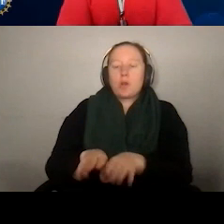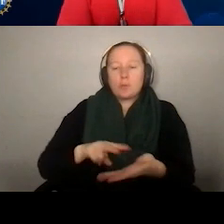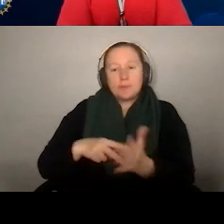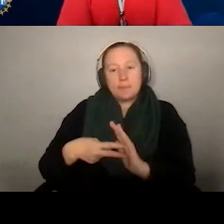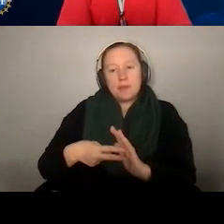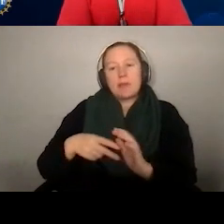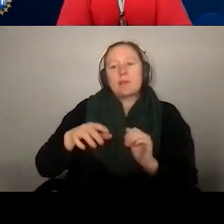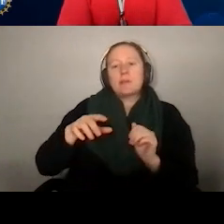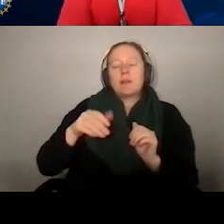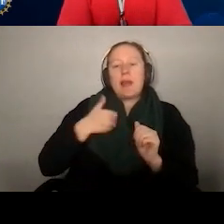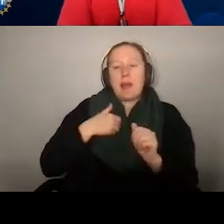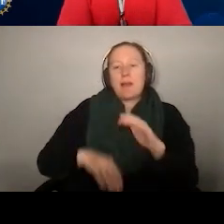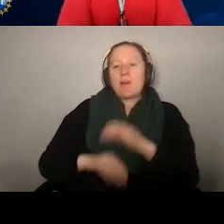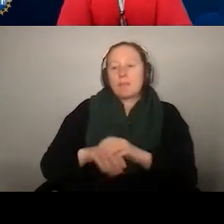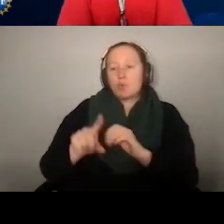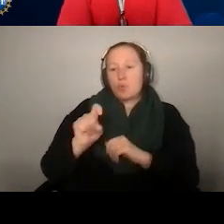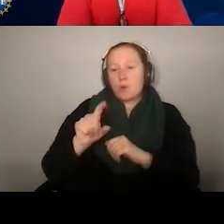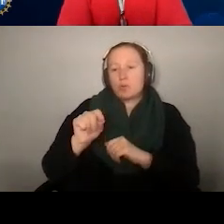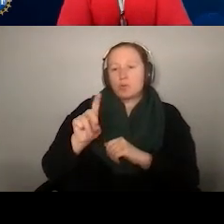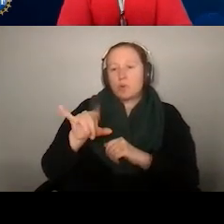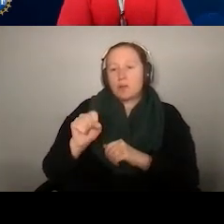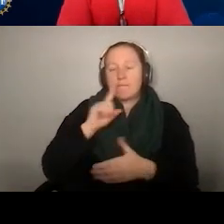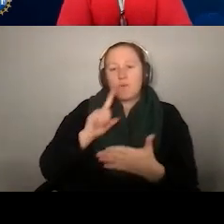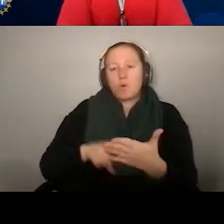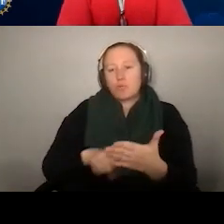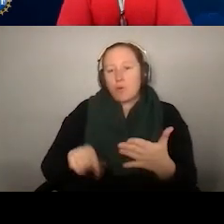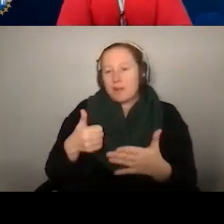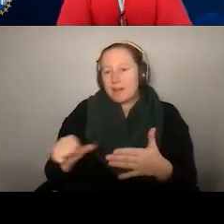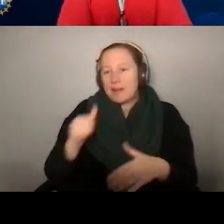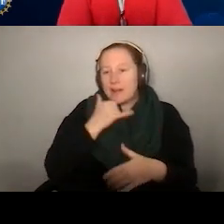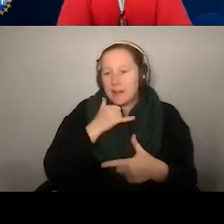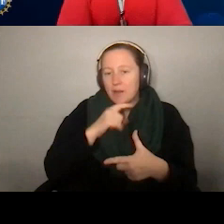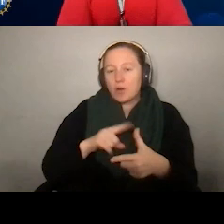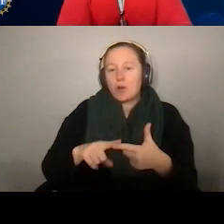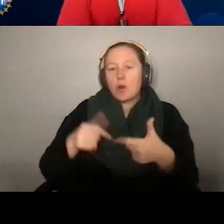up to 120 days to correct errors, post charges that were incurred before